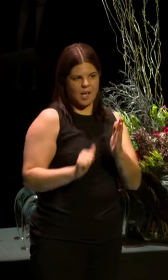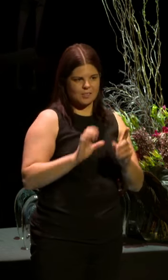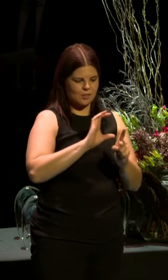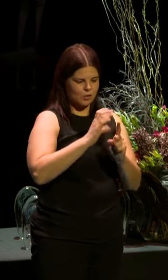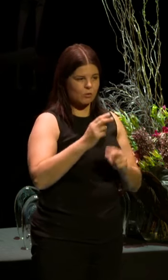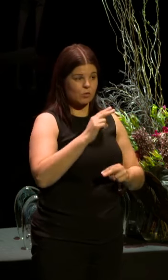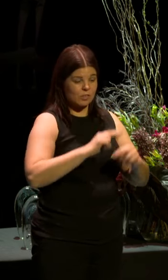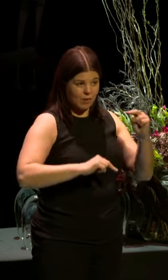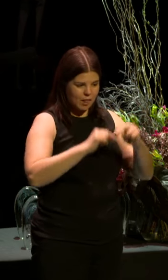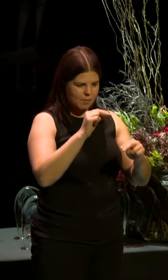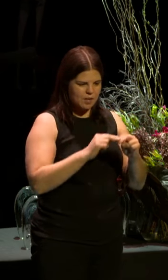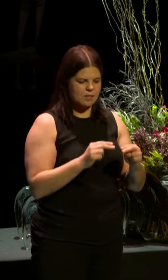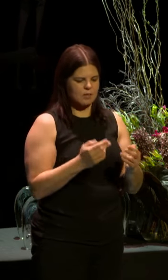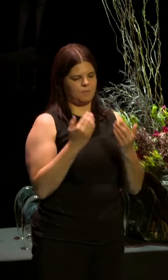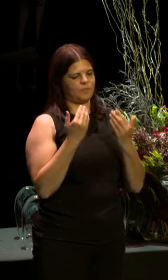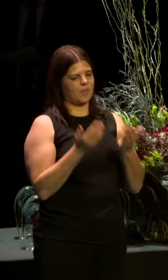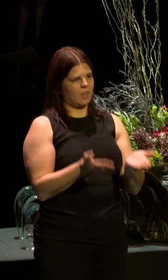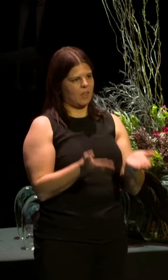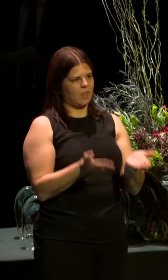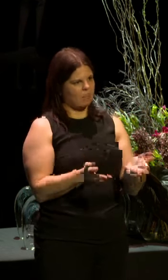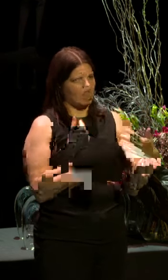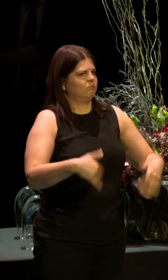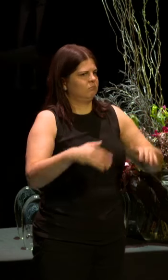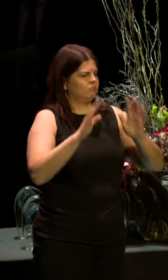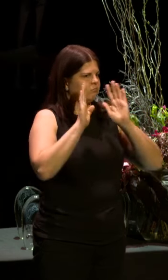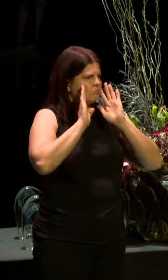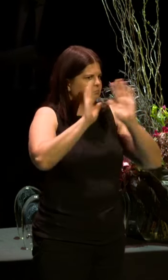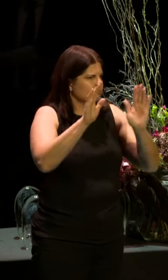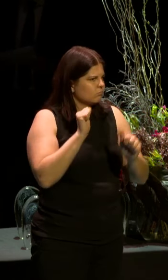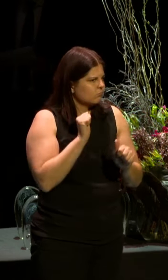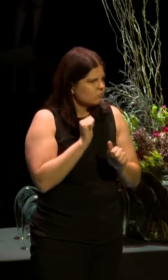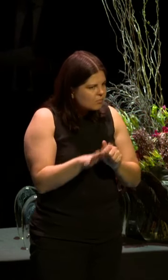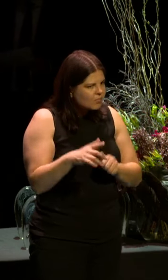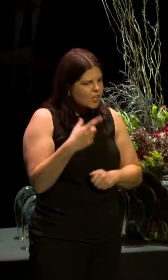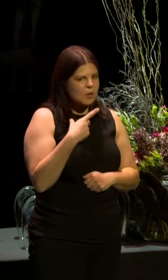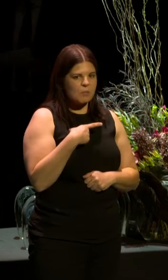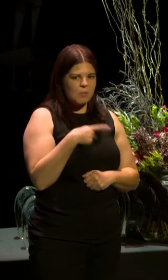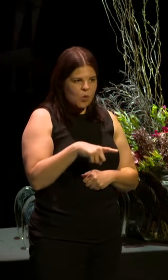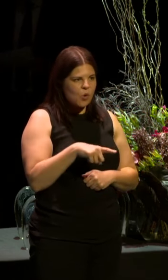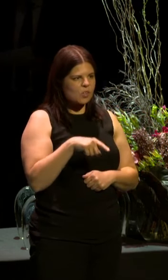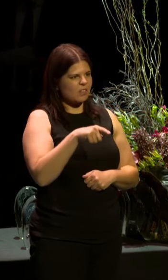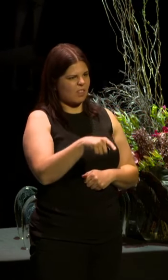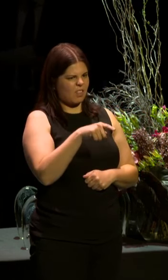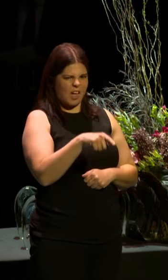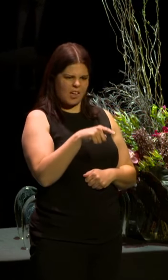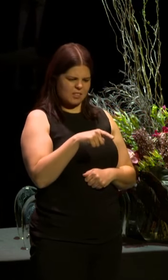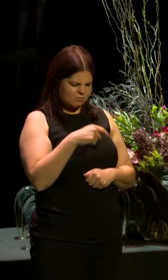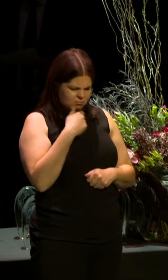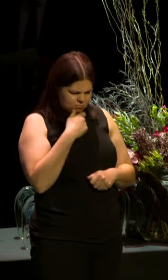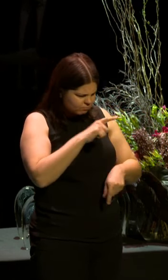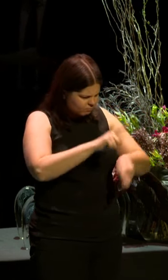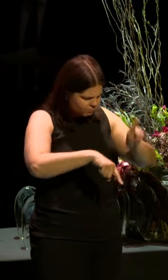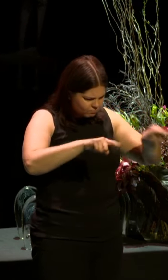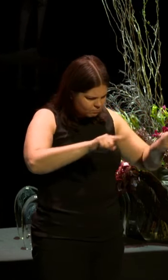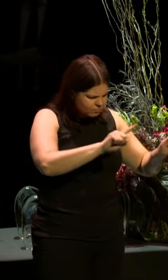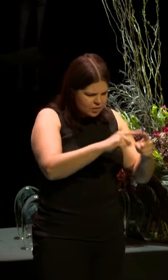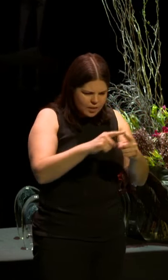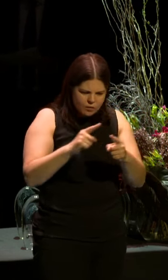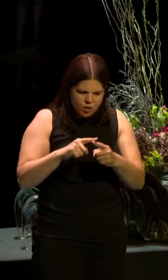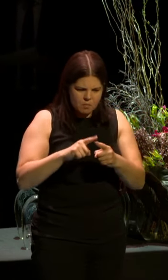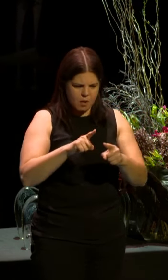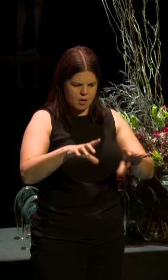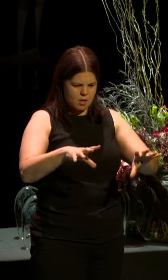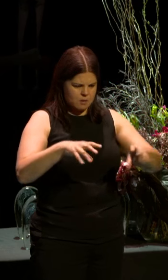is something astounding in that it embraces all of these differences and unifies us.